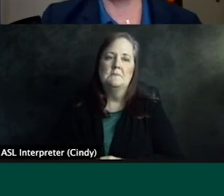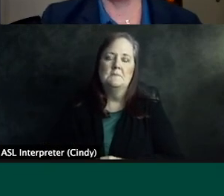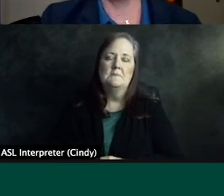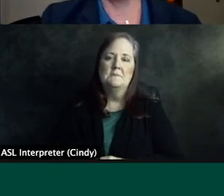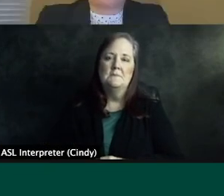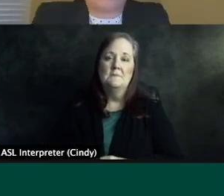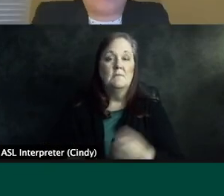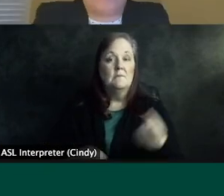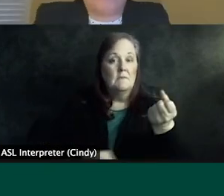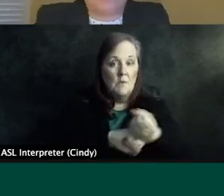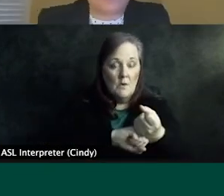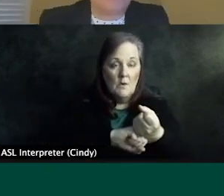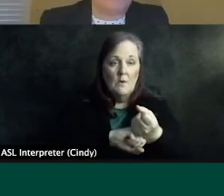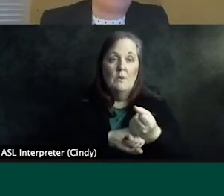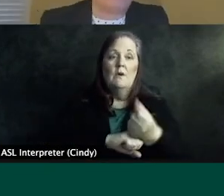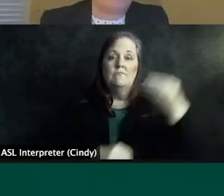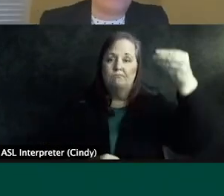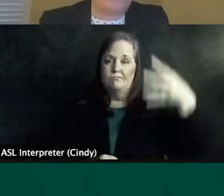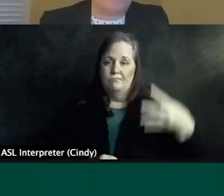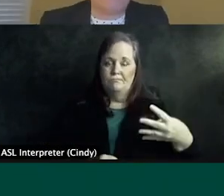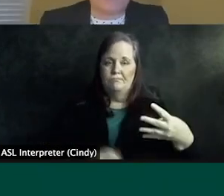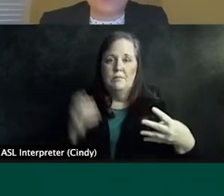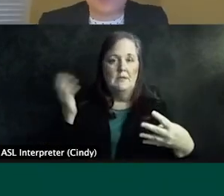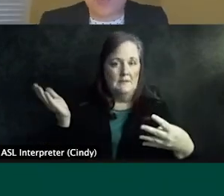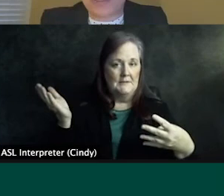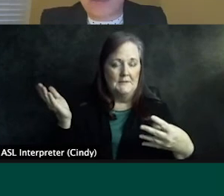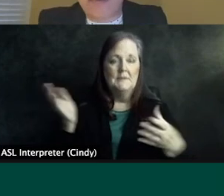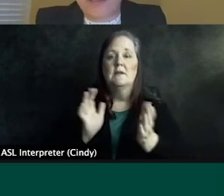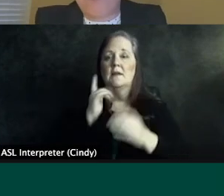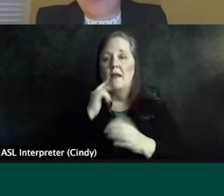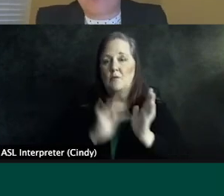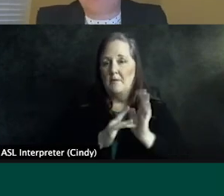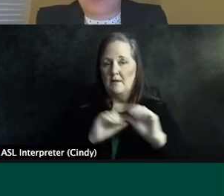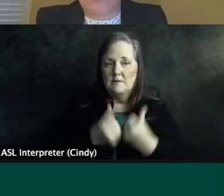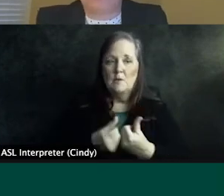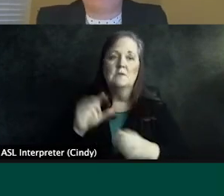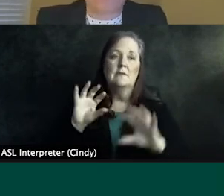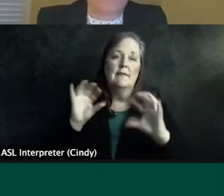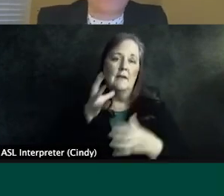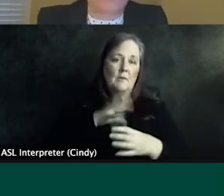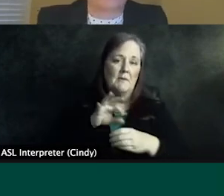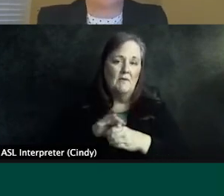Yeah. So the there are various tools that have been developed by nonprofit organizations